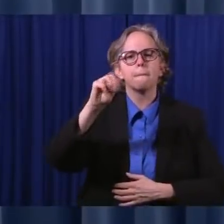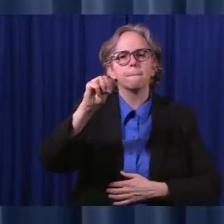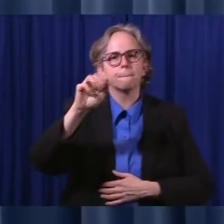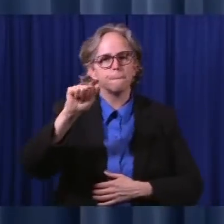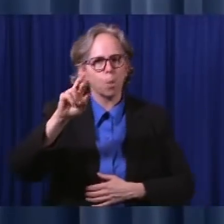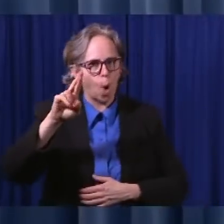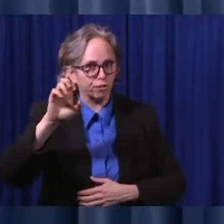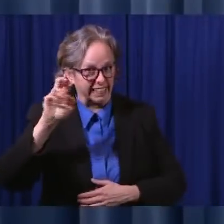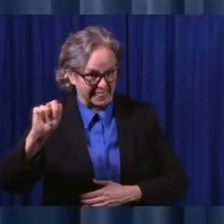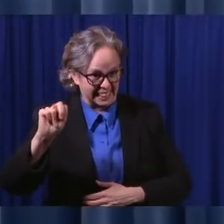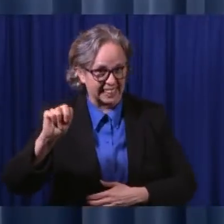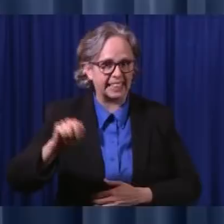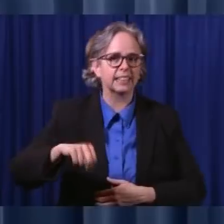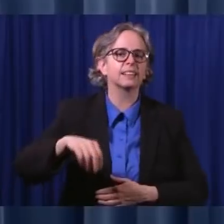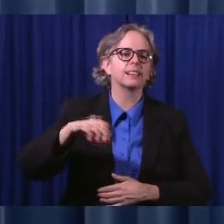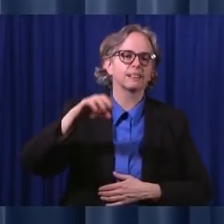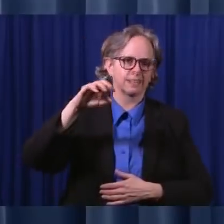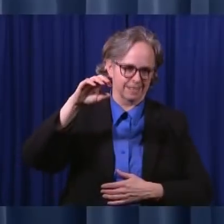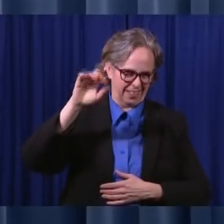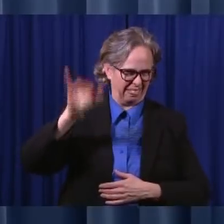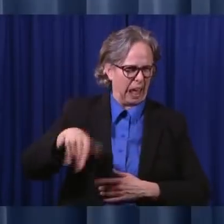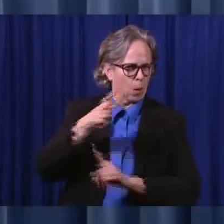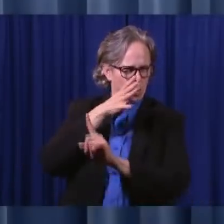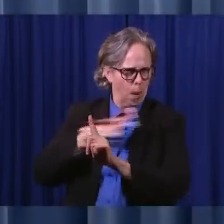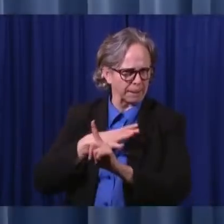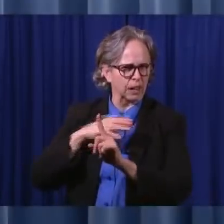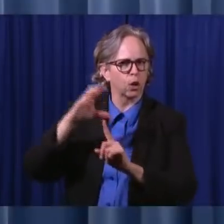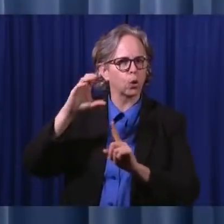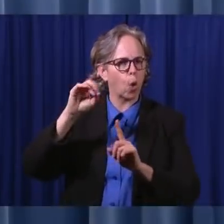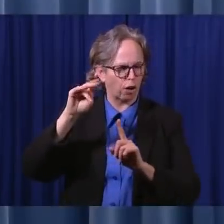CORONAVIRUS I HAVE ALSO TALKED THIS MORN NG MORNING AND